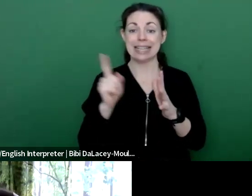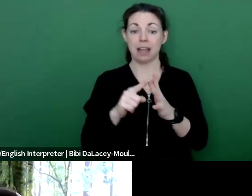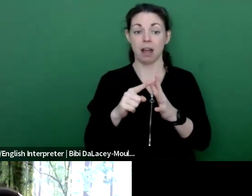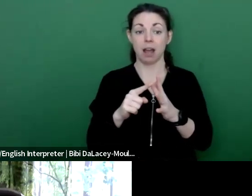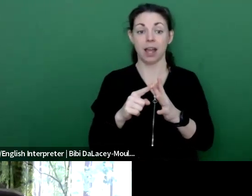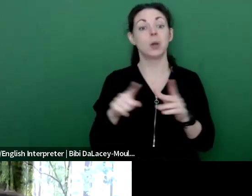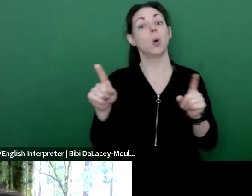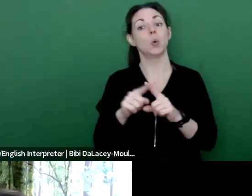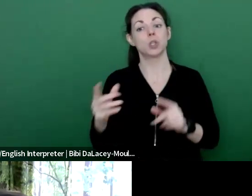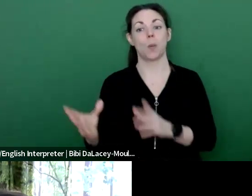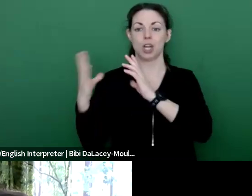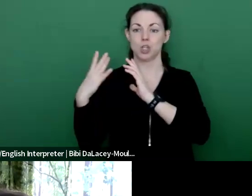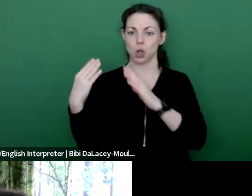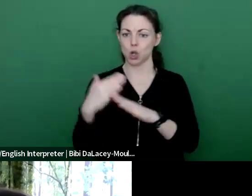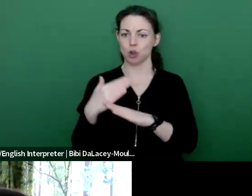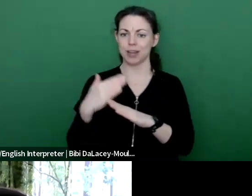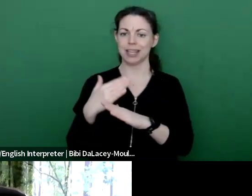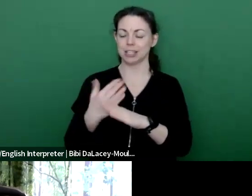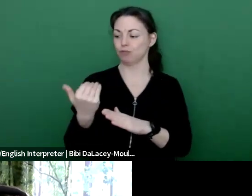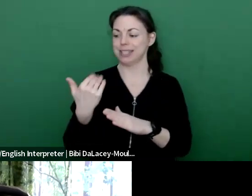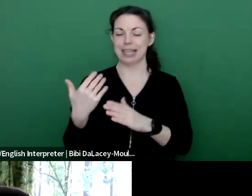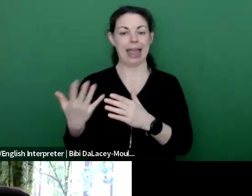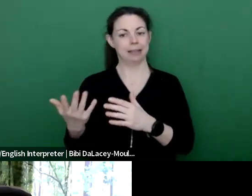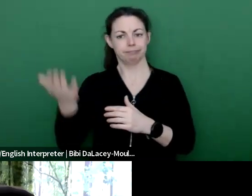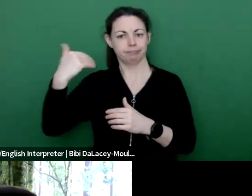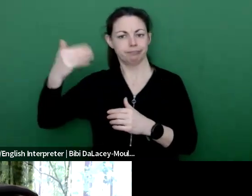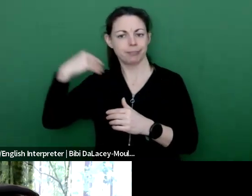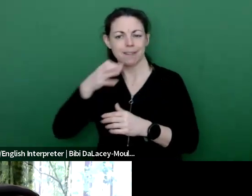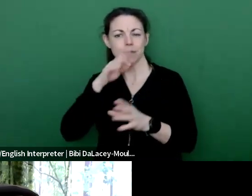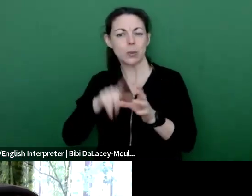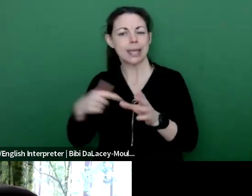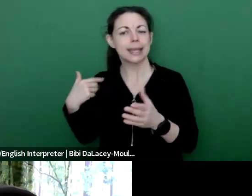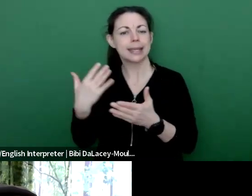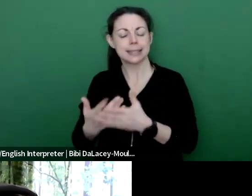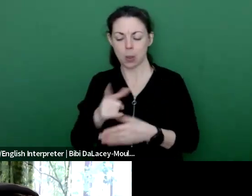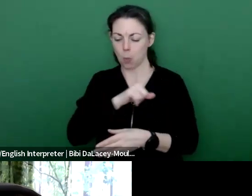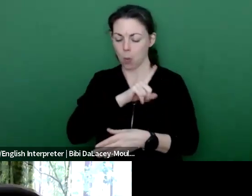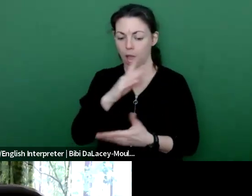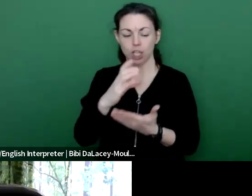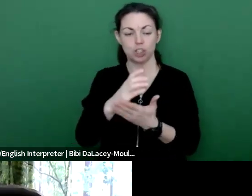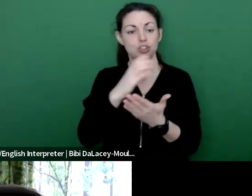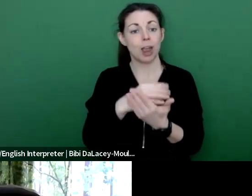of years ago as well because a lot of the charity sector, and specifically the